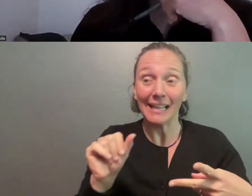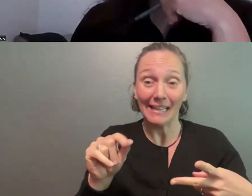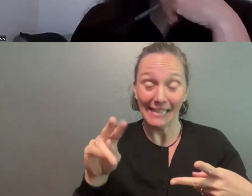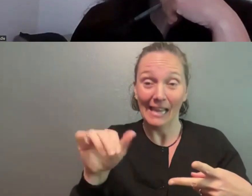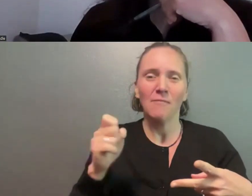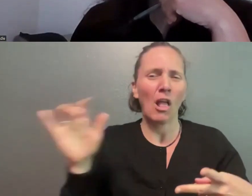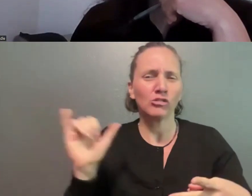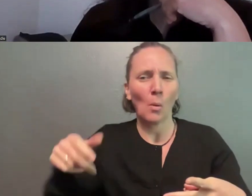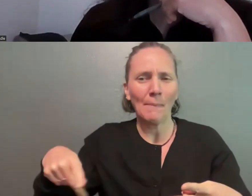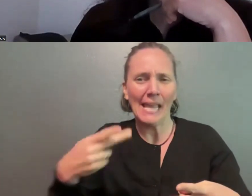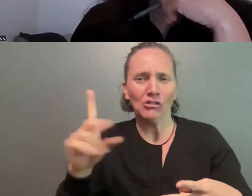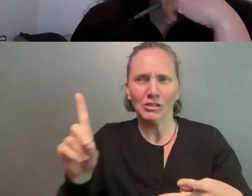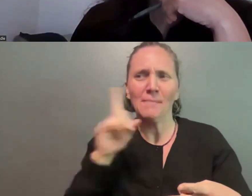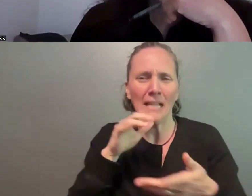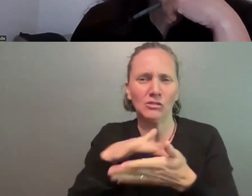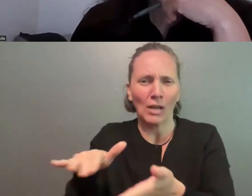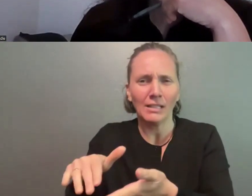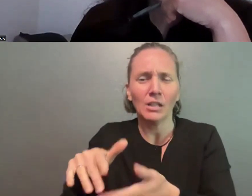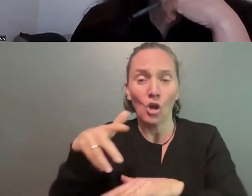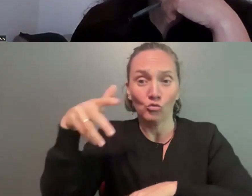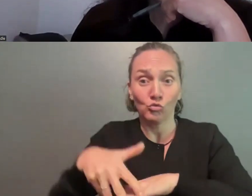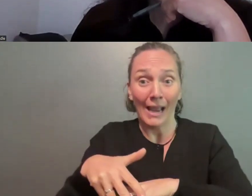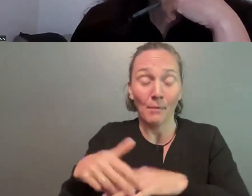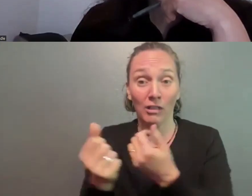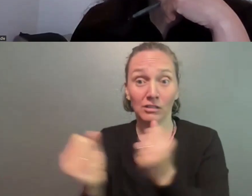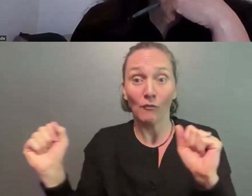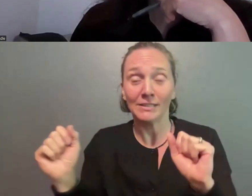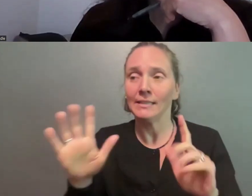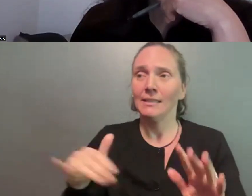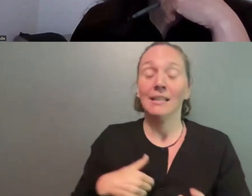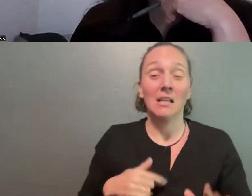I study tribal data sovereignty. My question is yes, we acknowledge it.